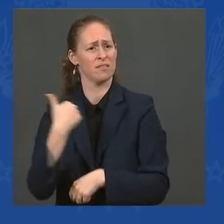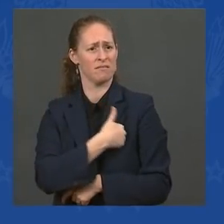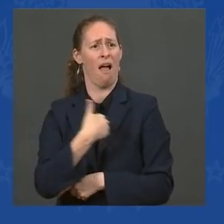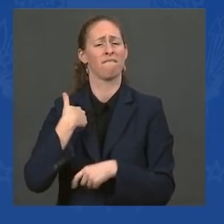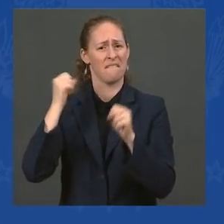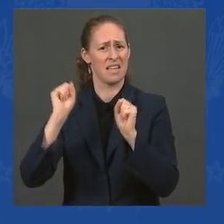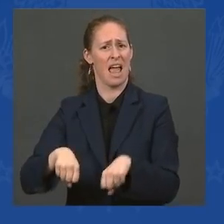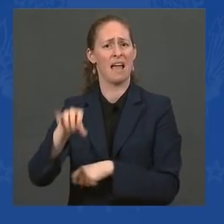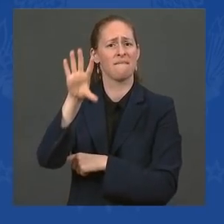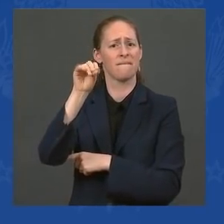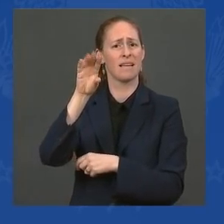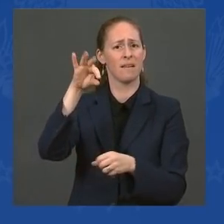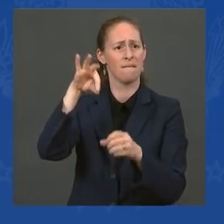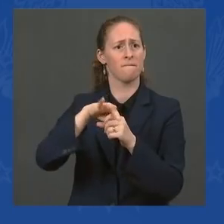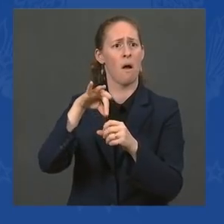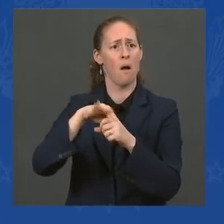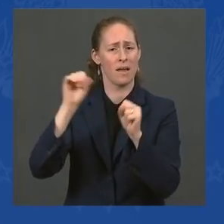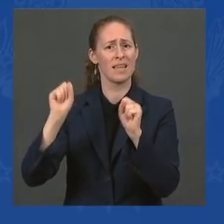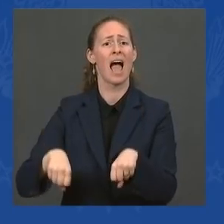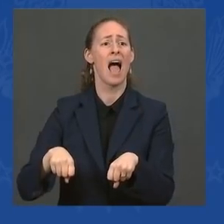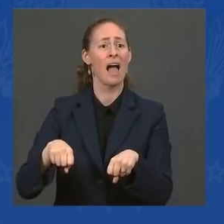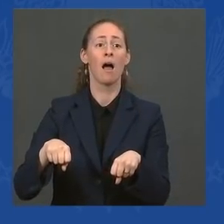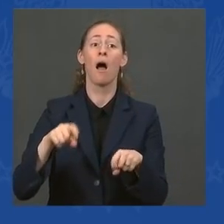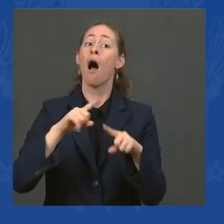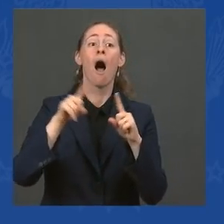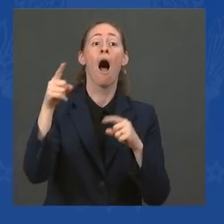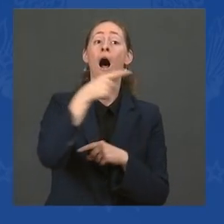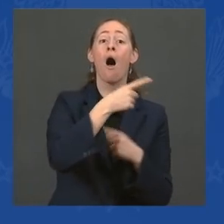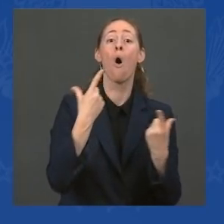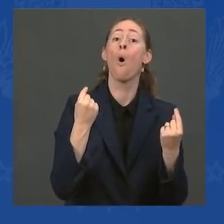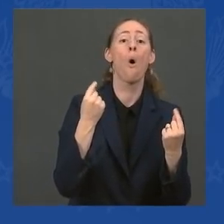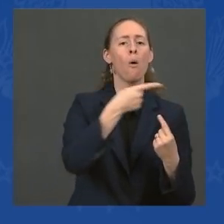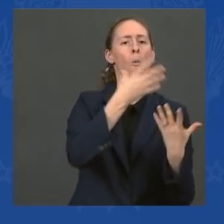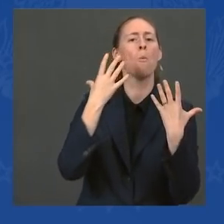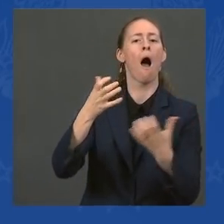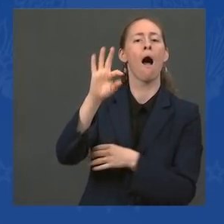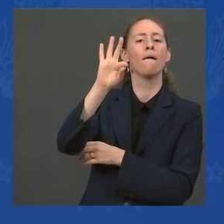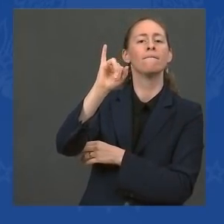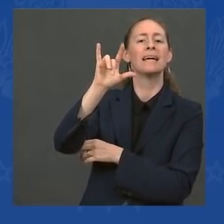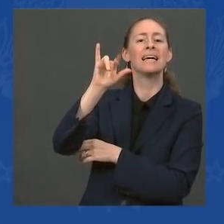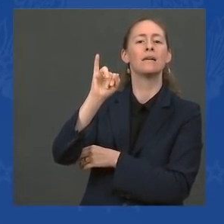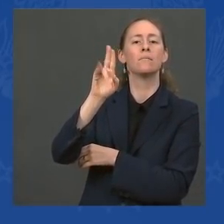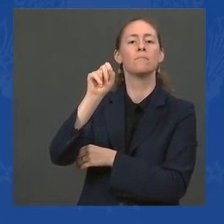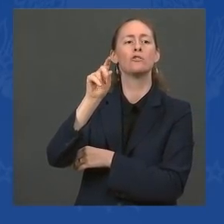The path Republicans offer would take us right to the brink and cause irreparable economic damage, in my view.